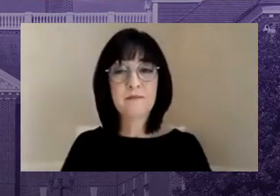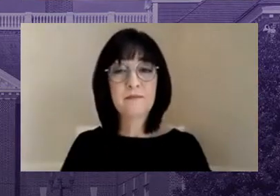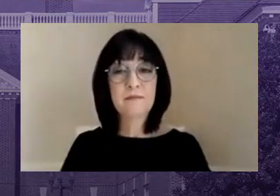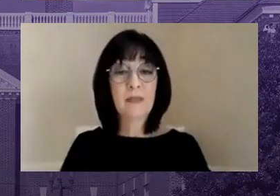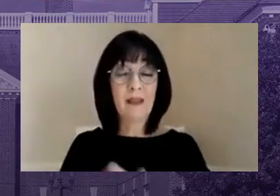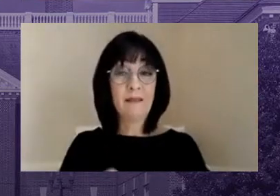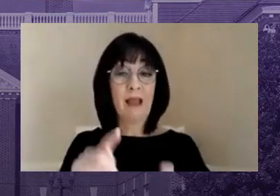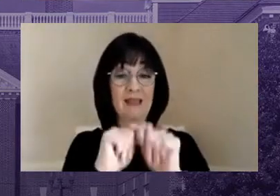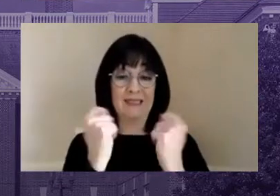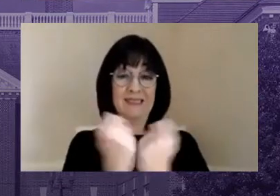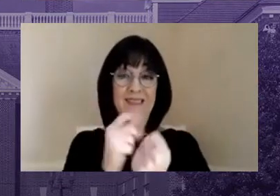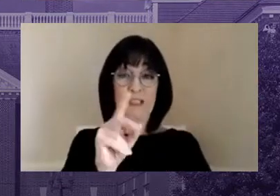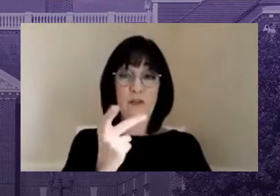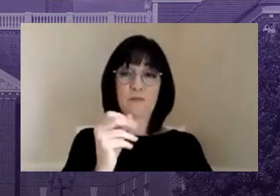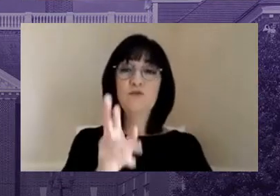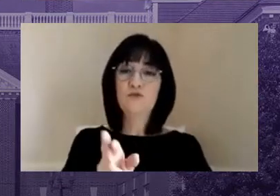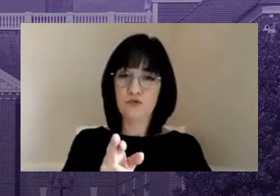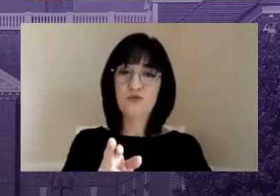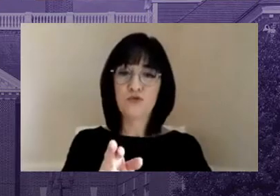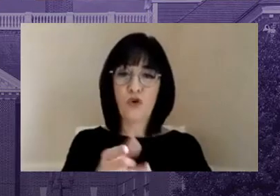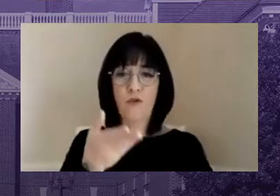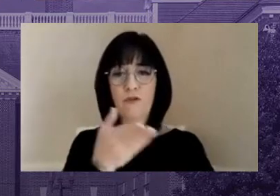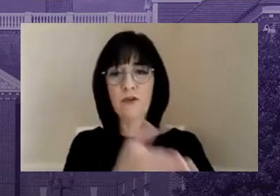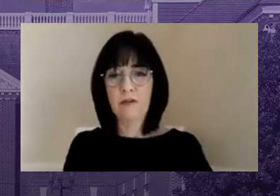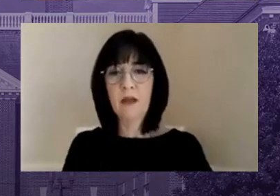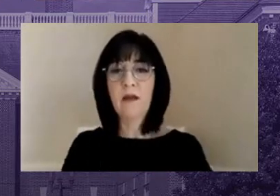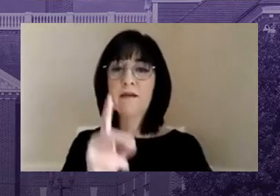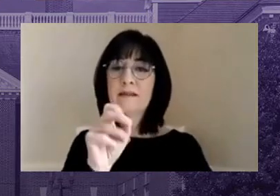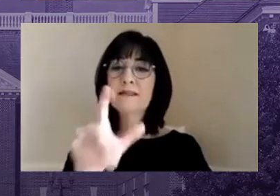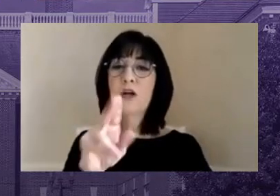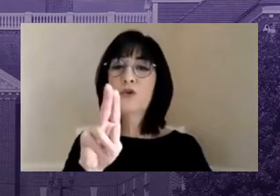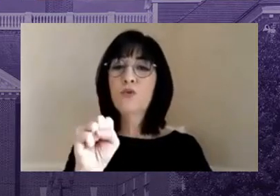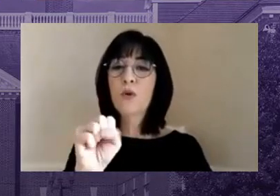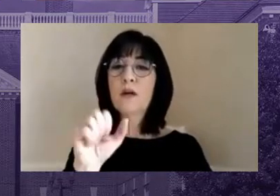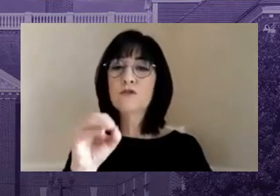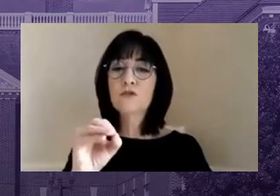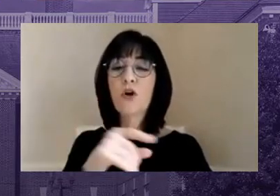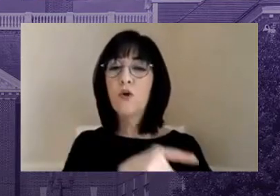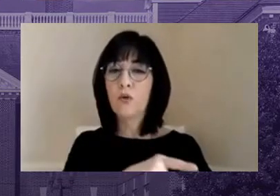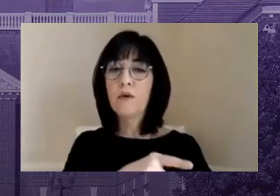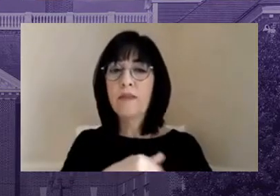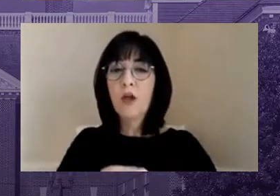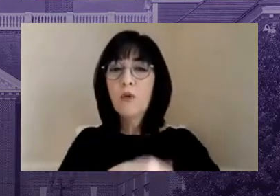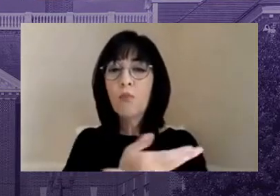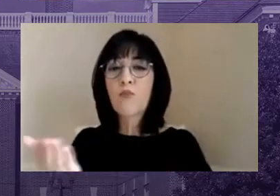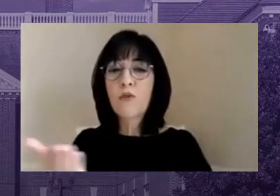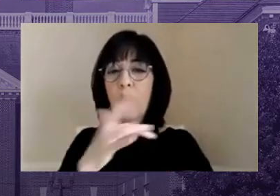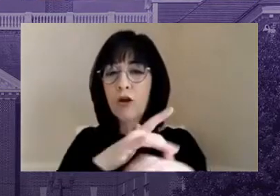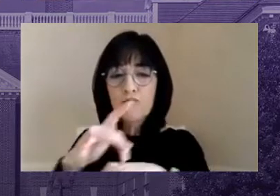base presence of the Delaware USO which provides invaluable resources and support for our military